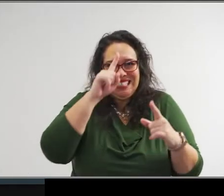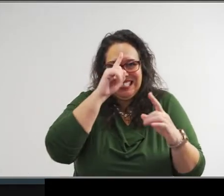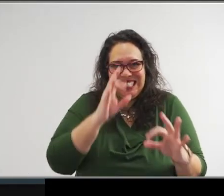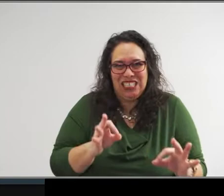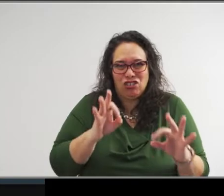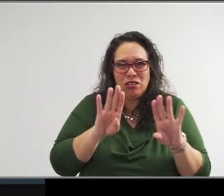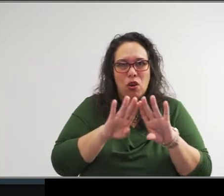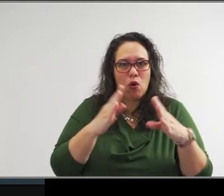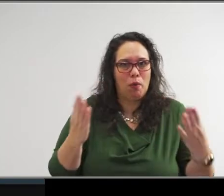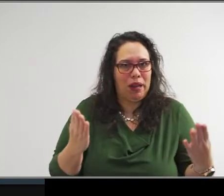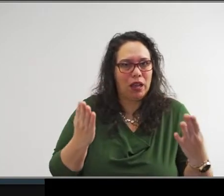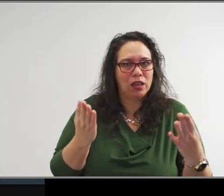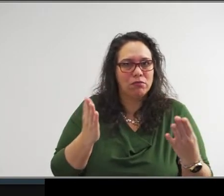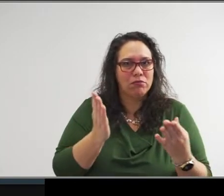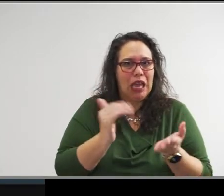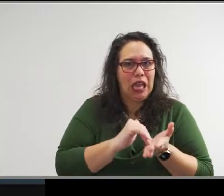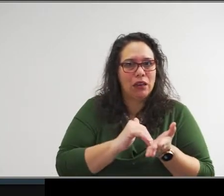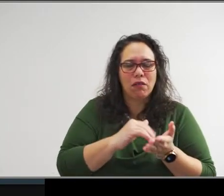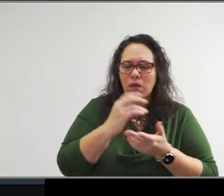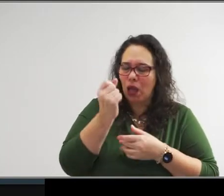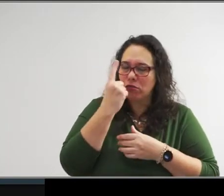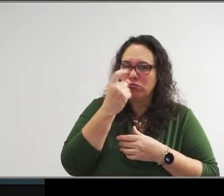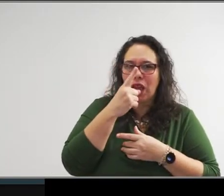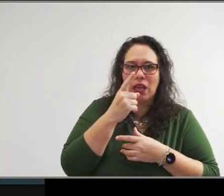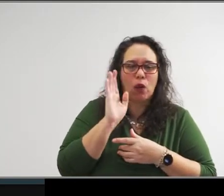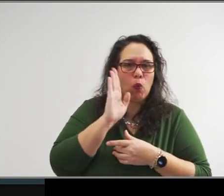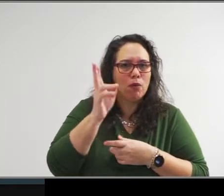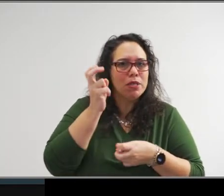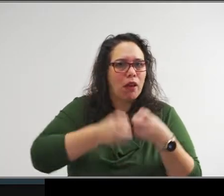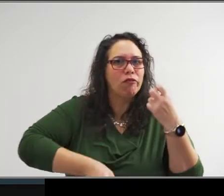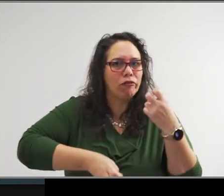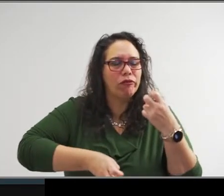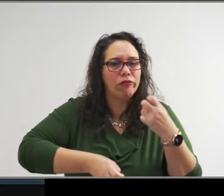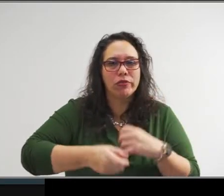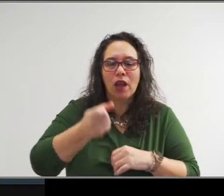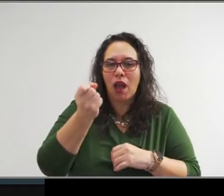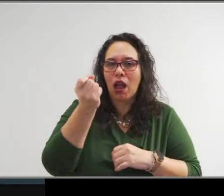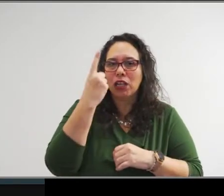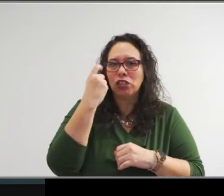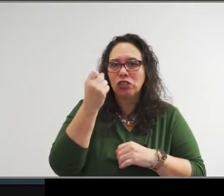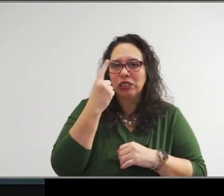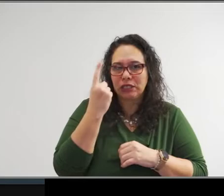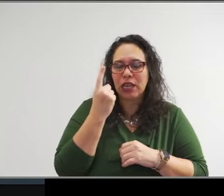which I understand is going to be a tough and I understand that we're here talking